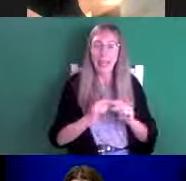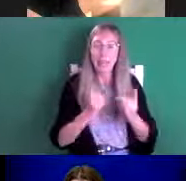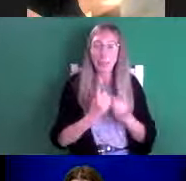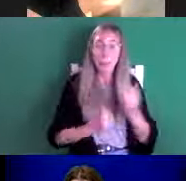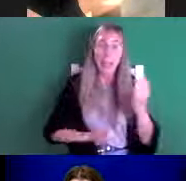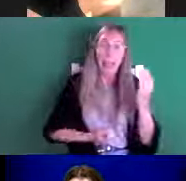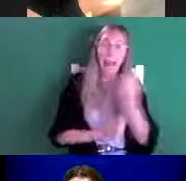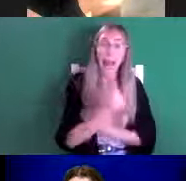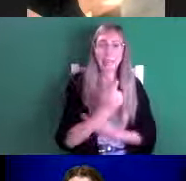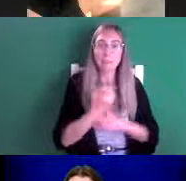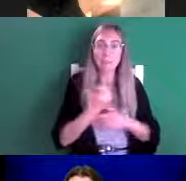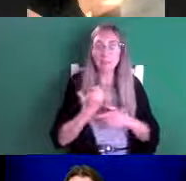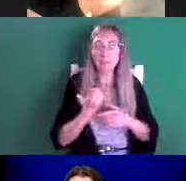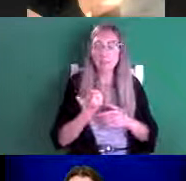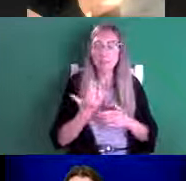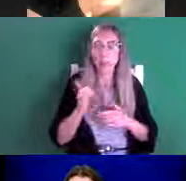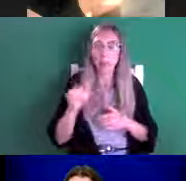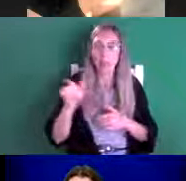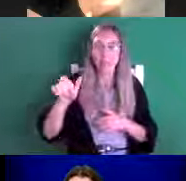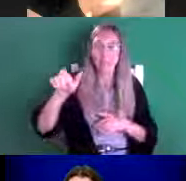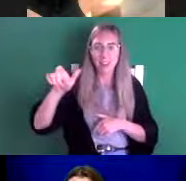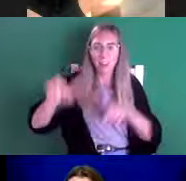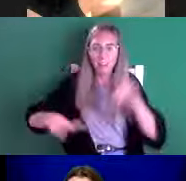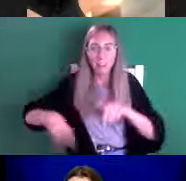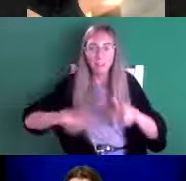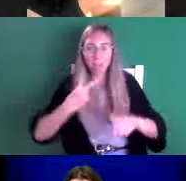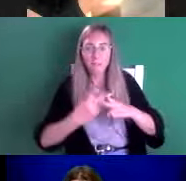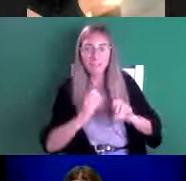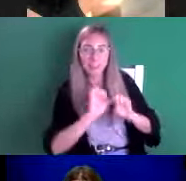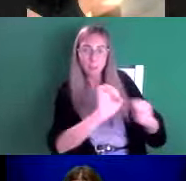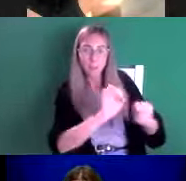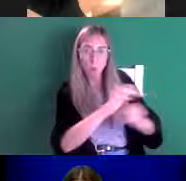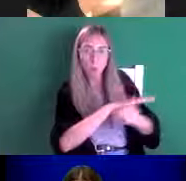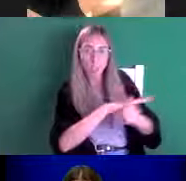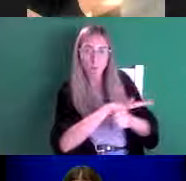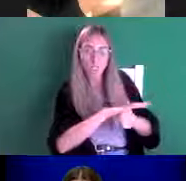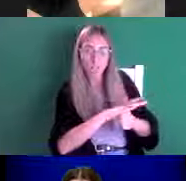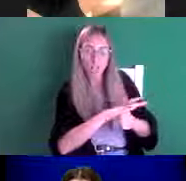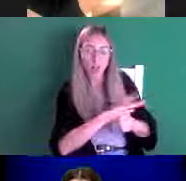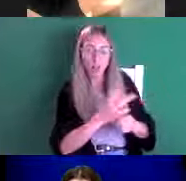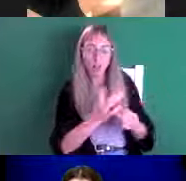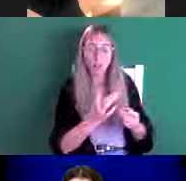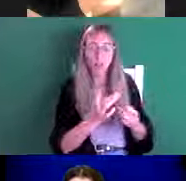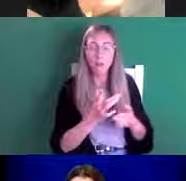public while you're there so it's what insurance is for is just to make sure that you're not